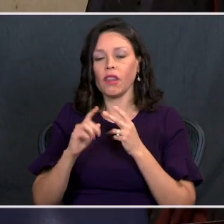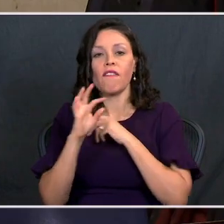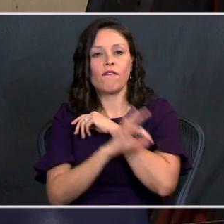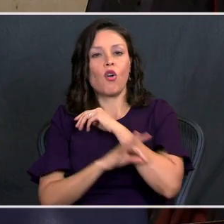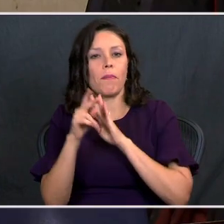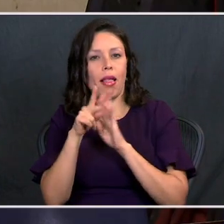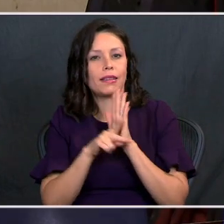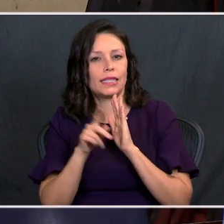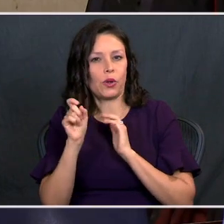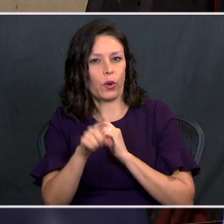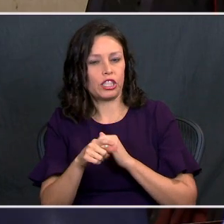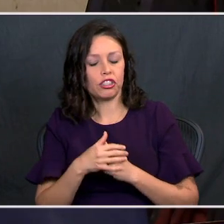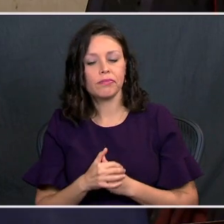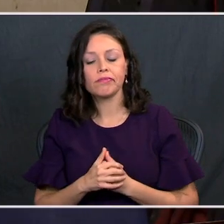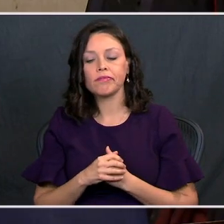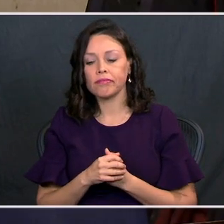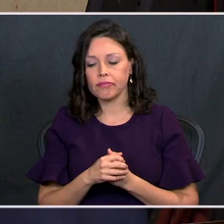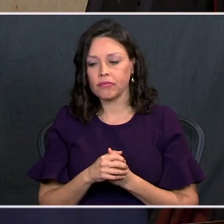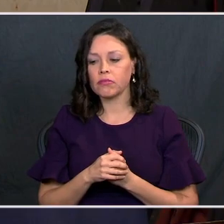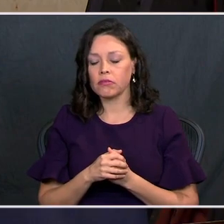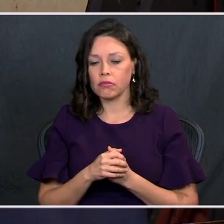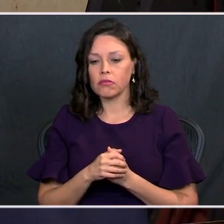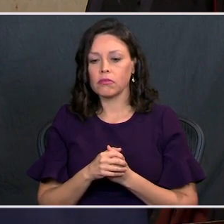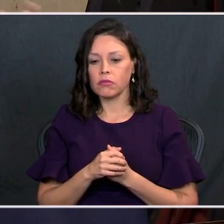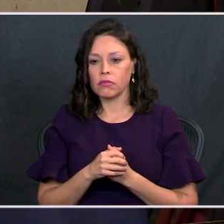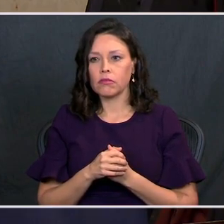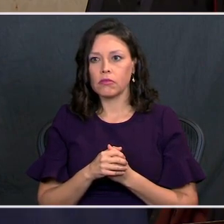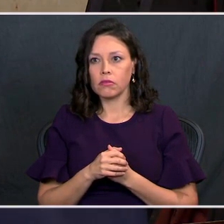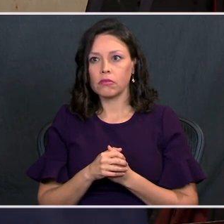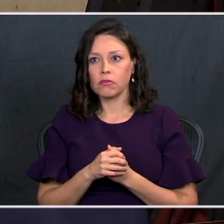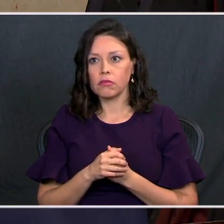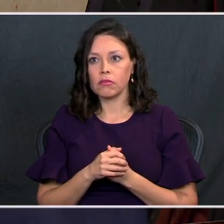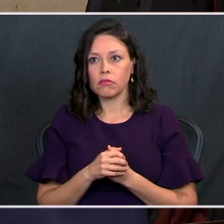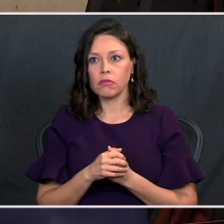It's my understanding that the previous administration